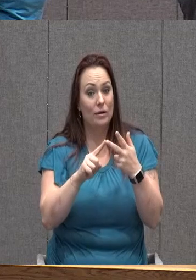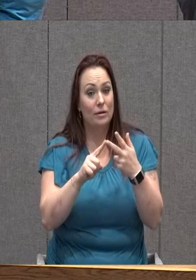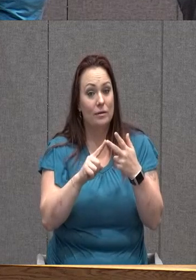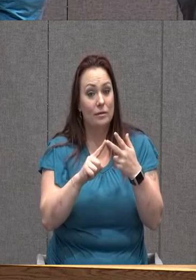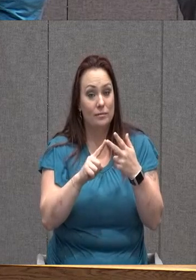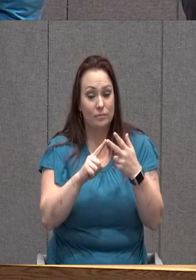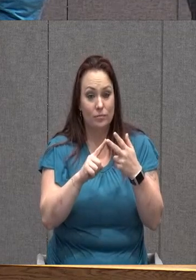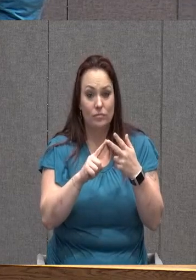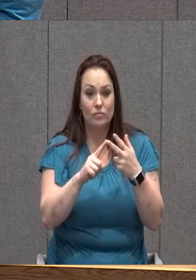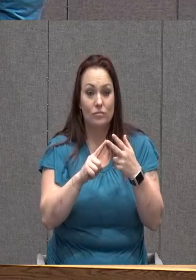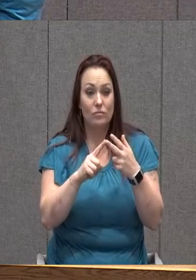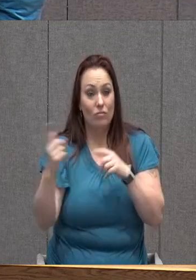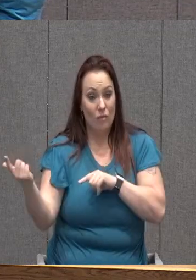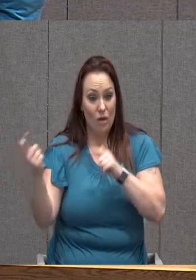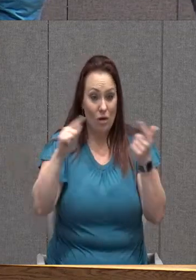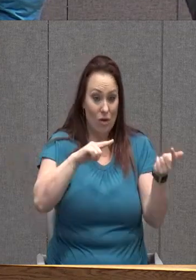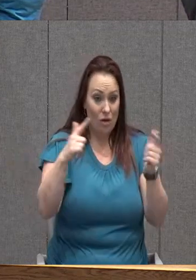We did lots of volleying and bumping,